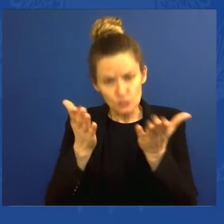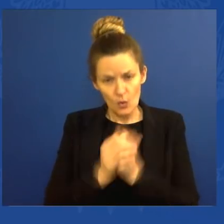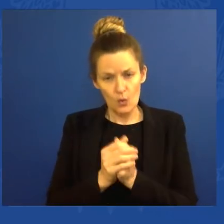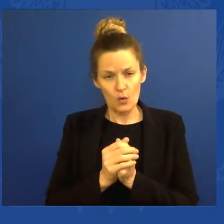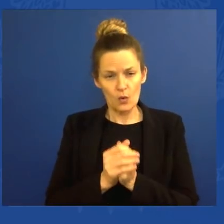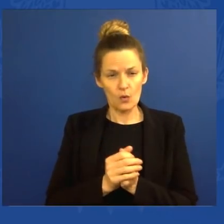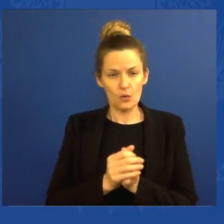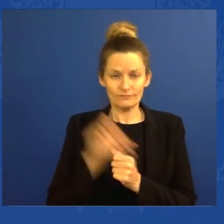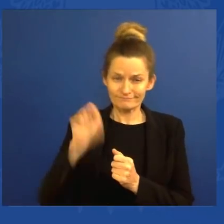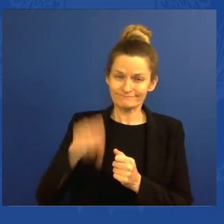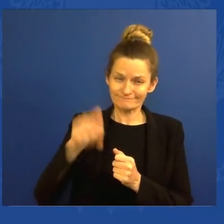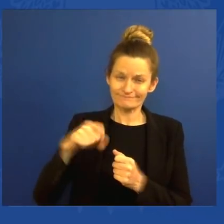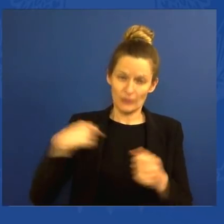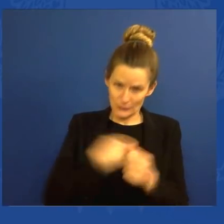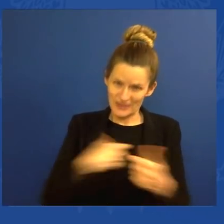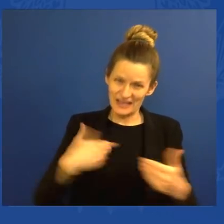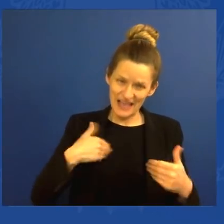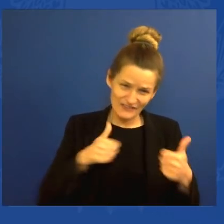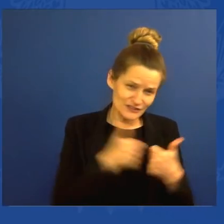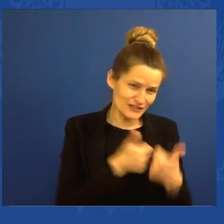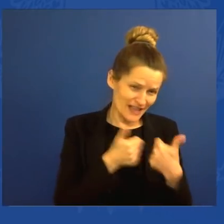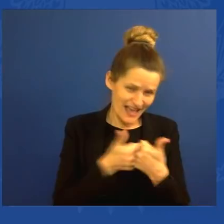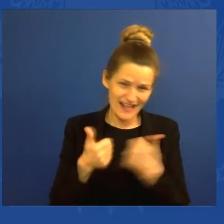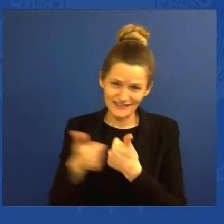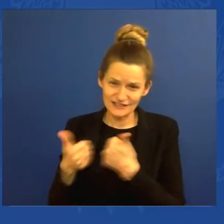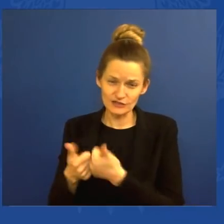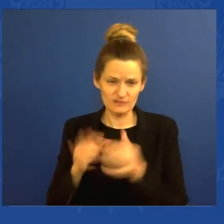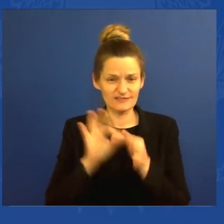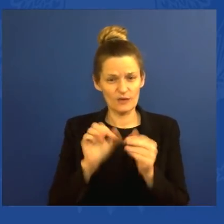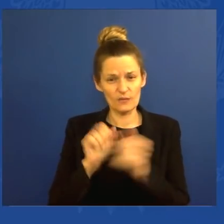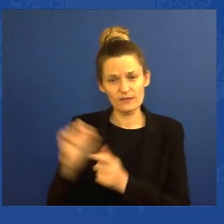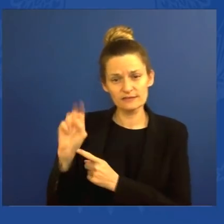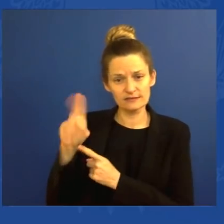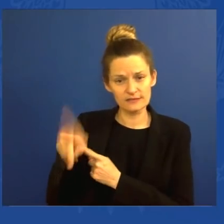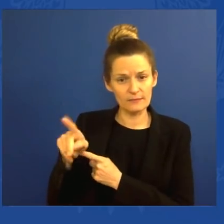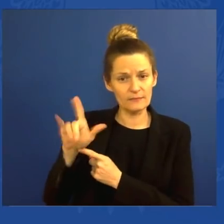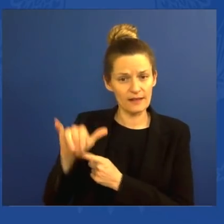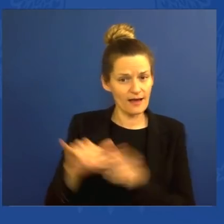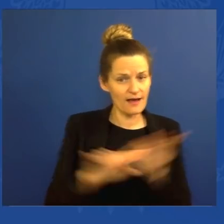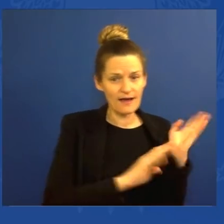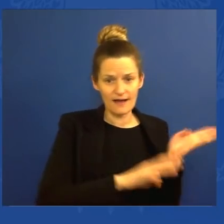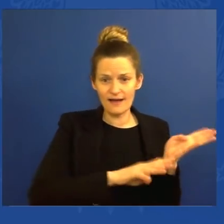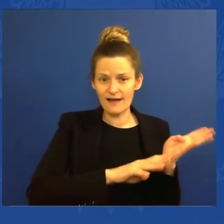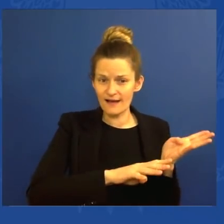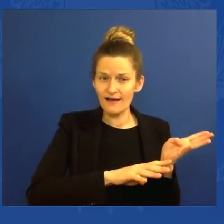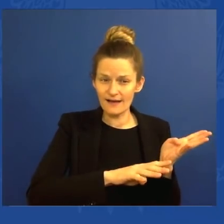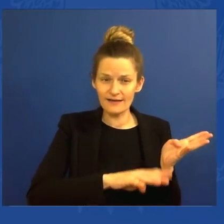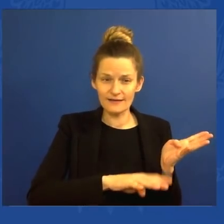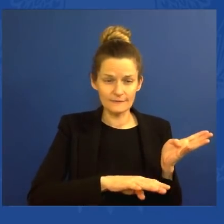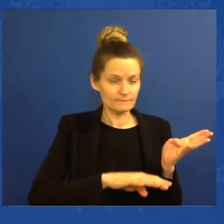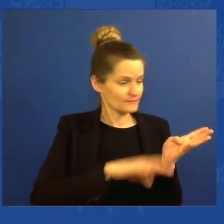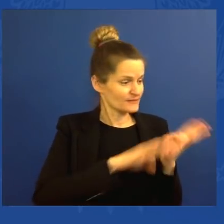to each of the consumers in the U.S. every day due to the semiconductor issues. We see the semiconductors